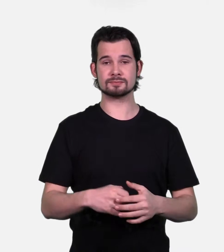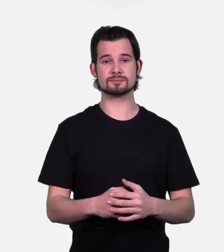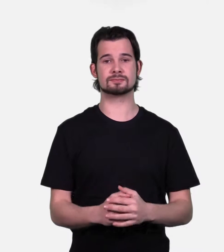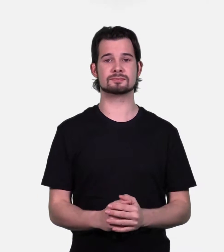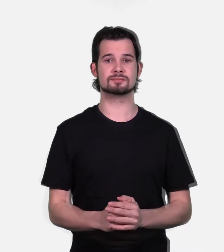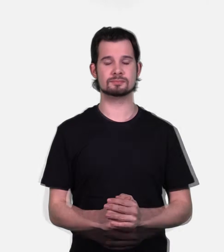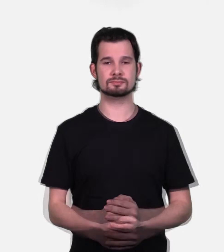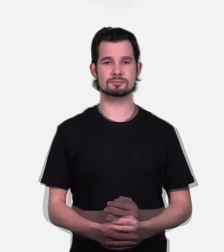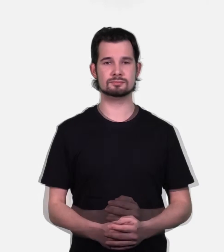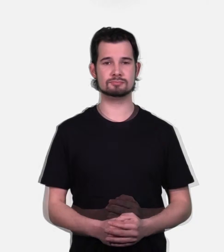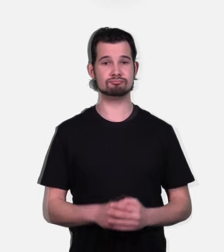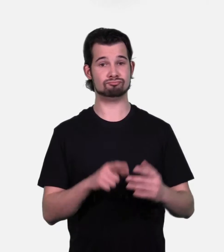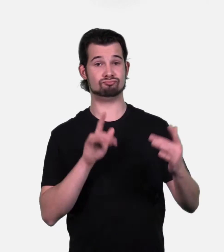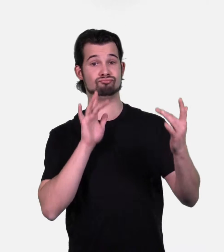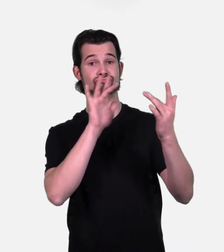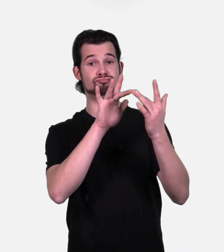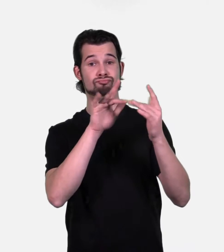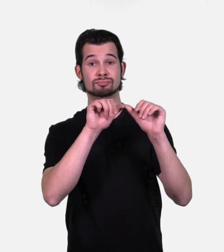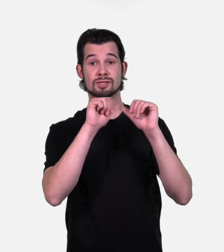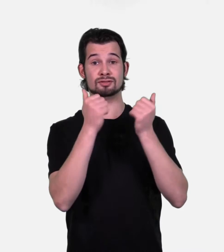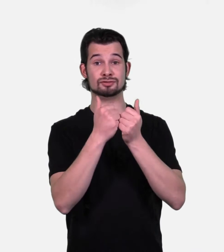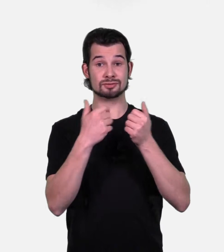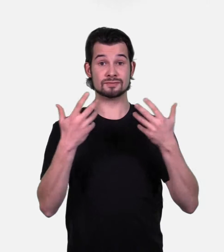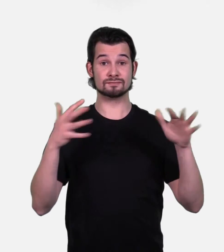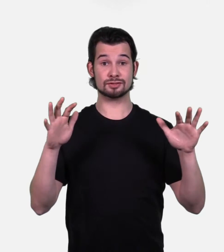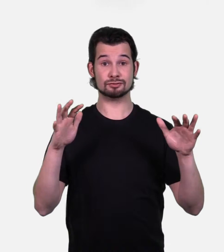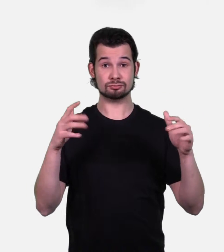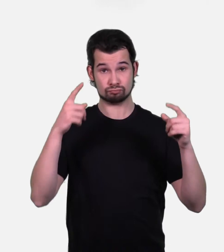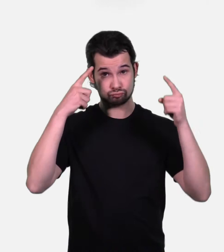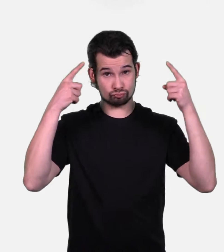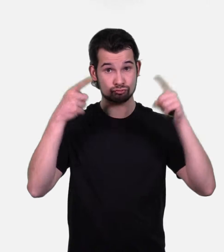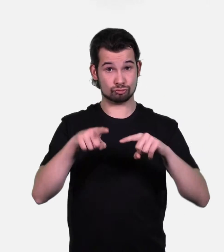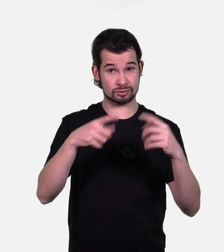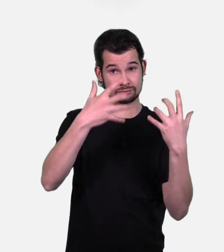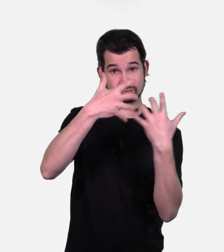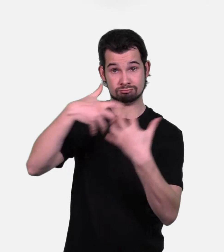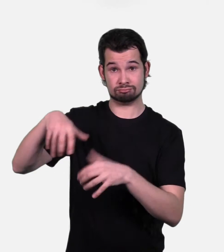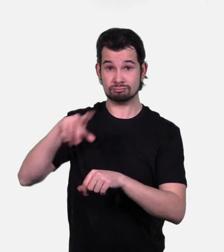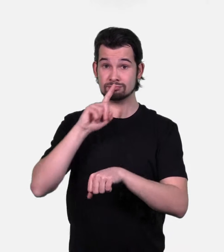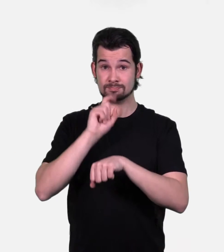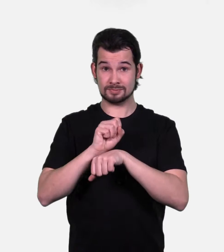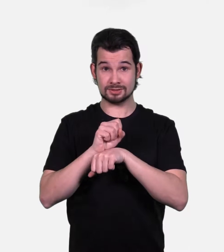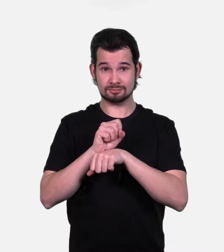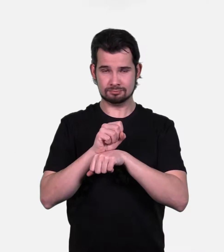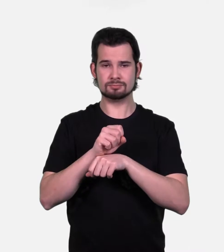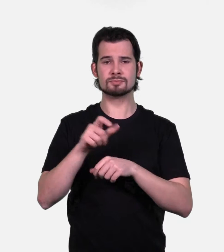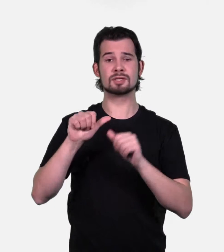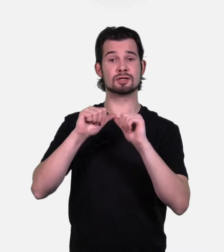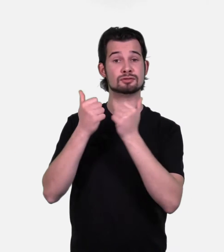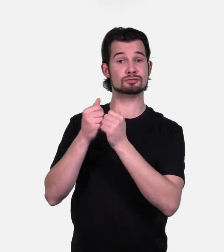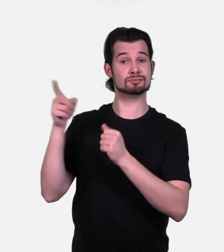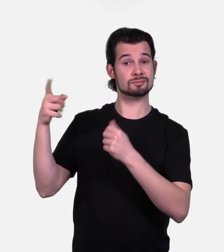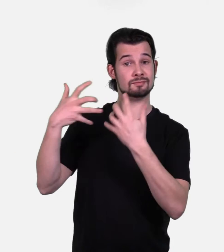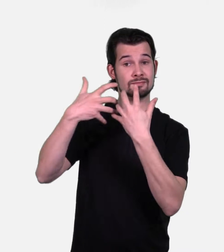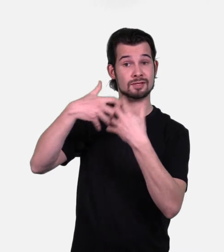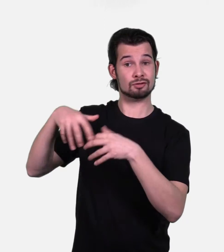Once both parties agree to facilitation, the Agency facilitator will begin discussions with each party,